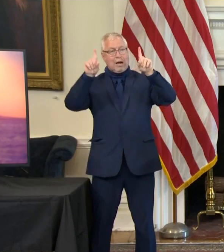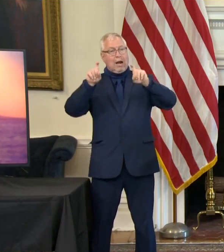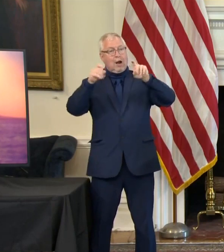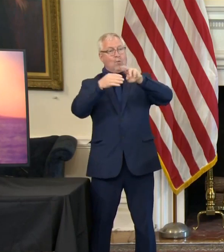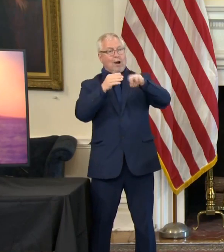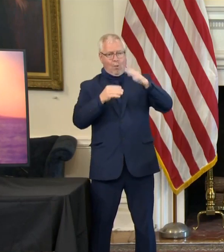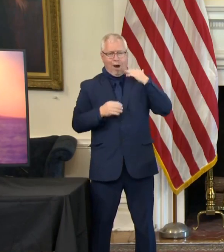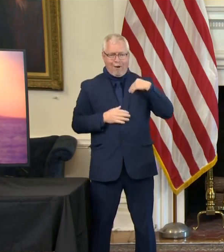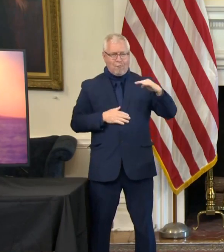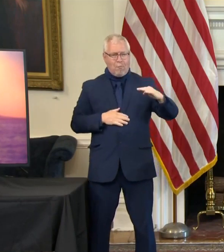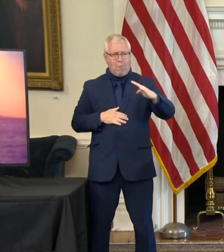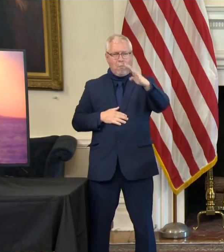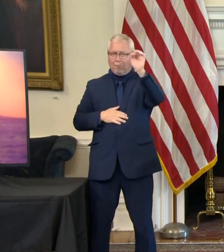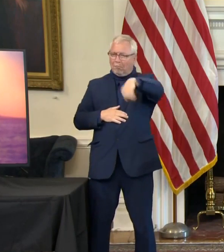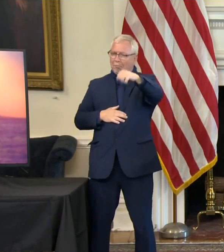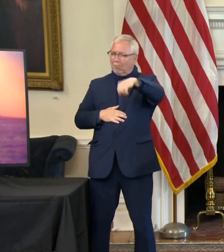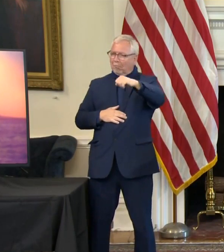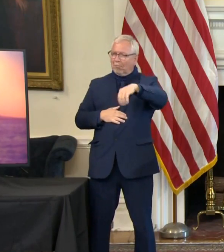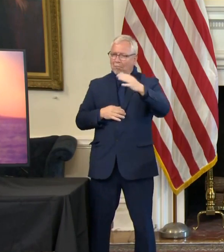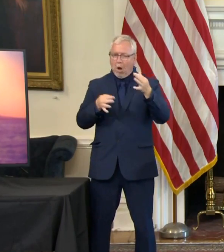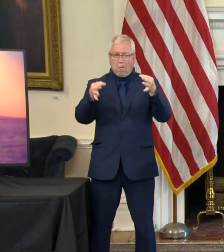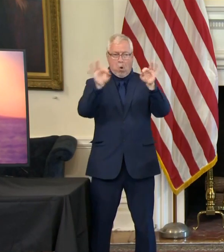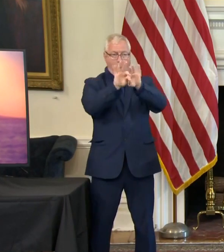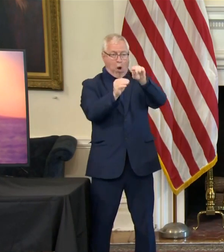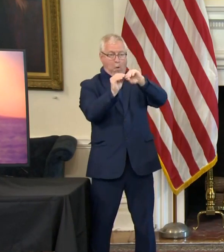THAT IS NOT REALLY WHAT WE LOOK AT.